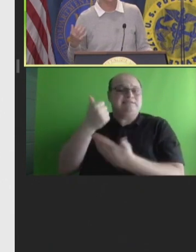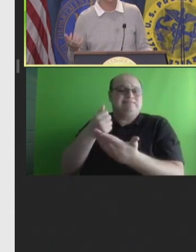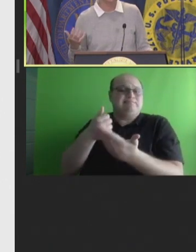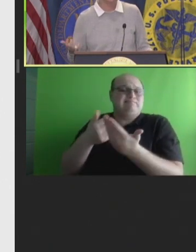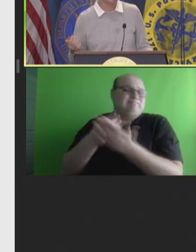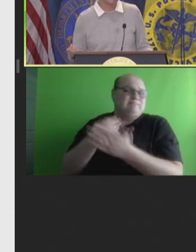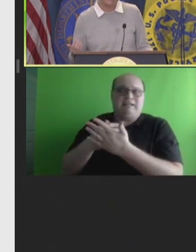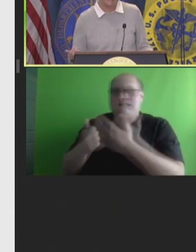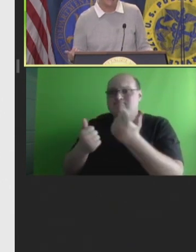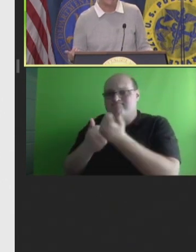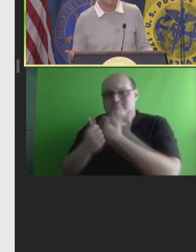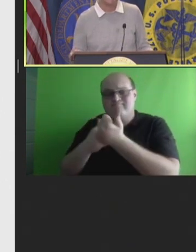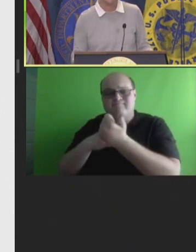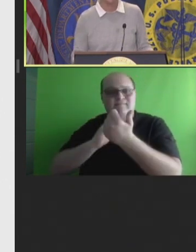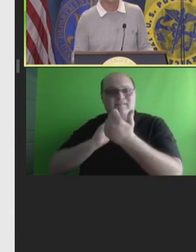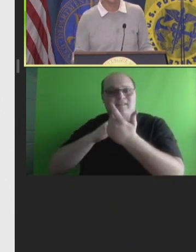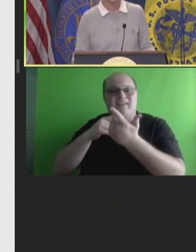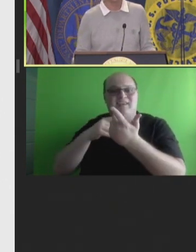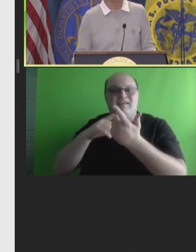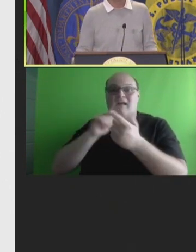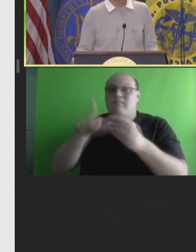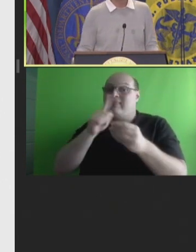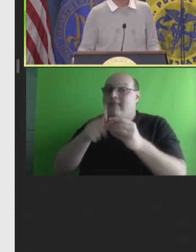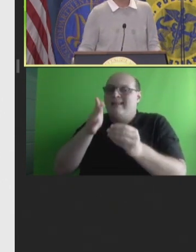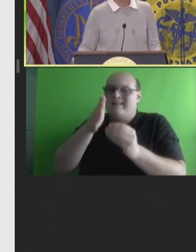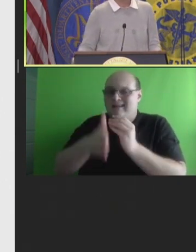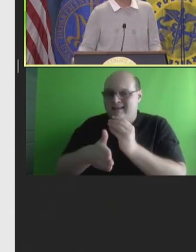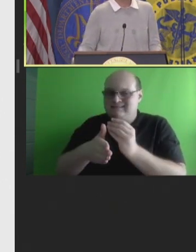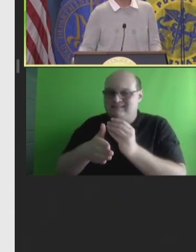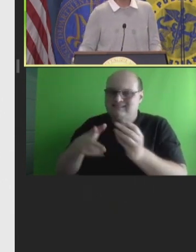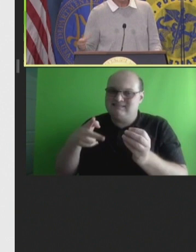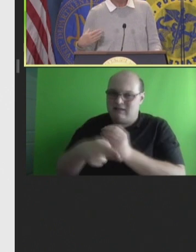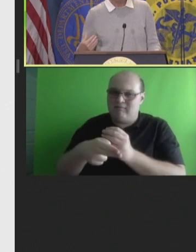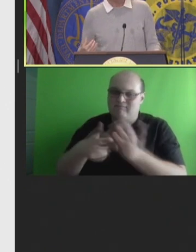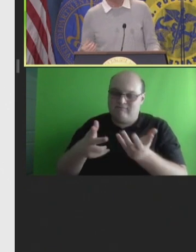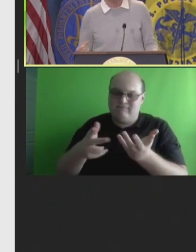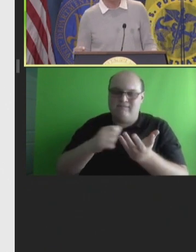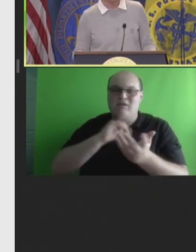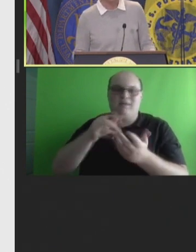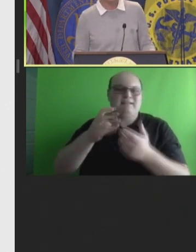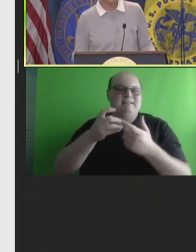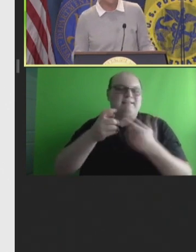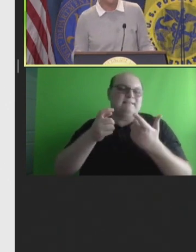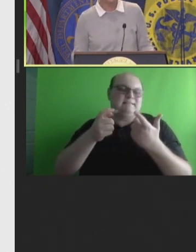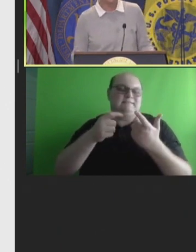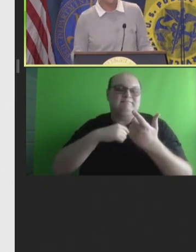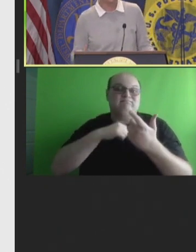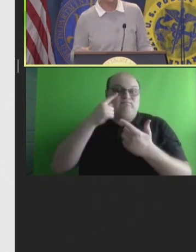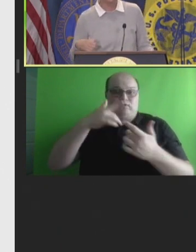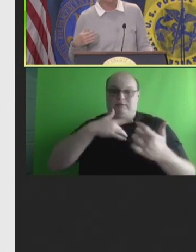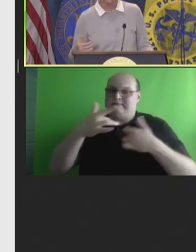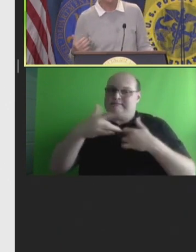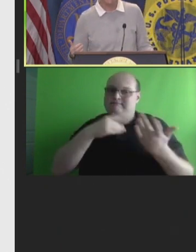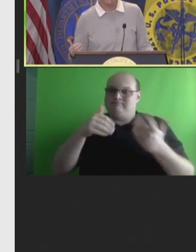supplemental funding ends. So, that's a big concern for us. How do we maintain,